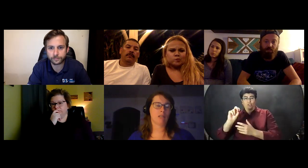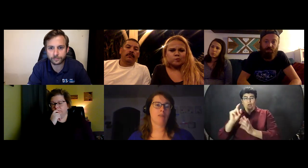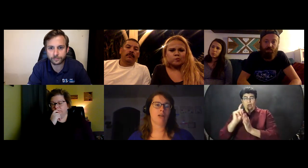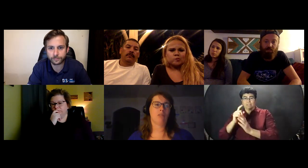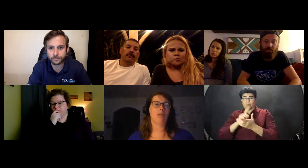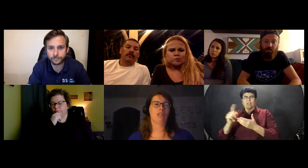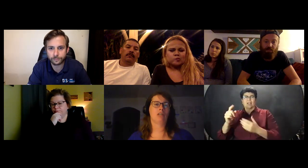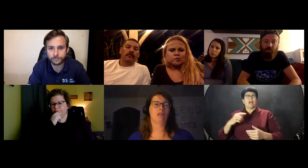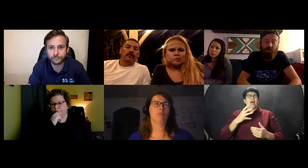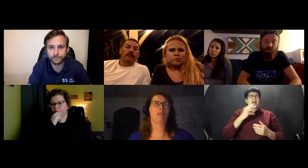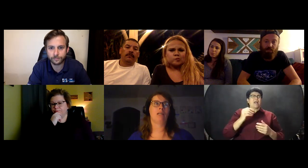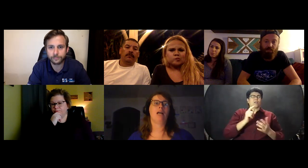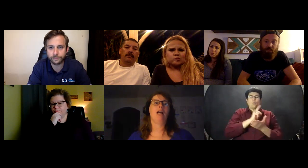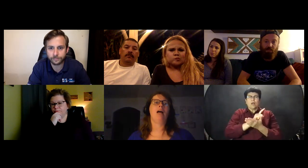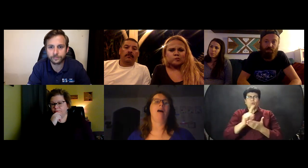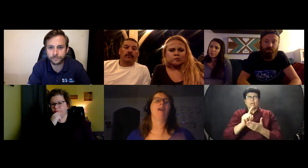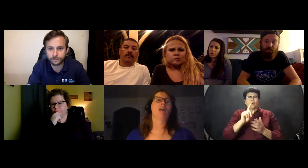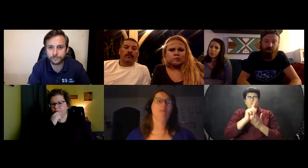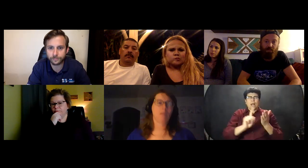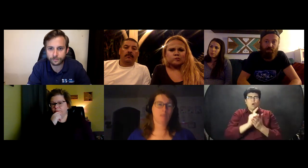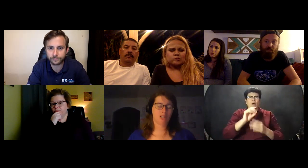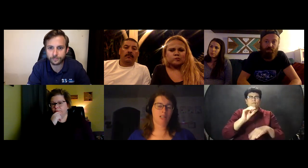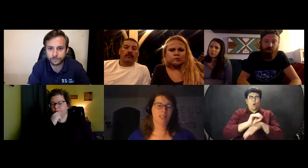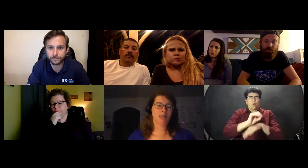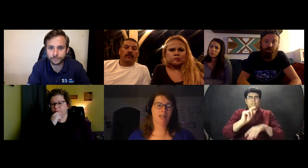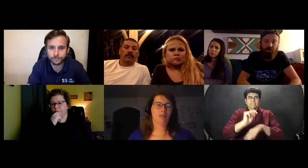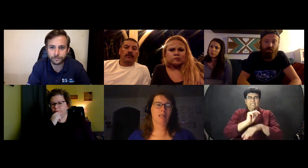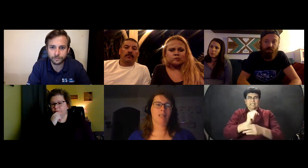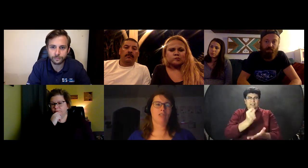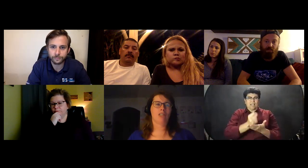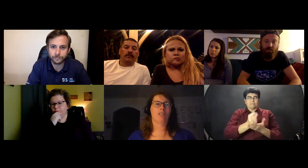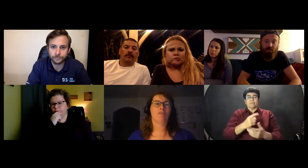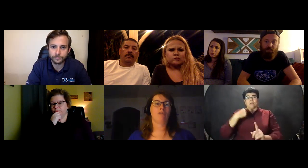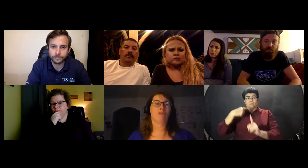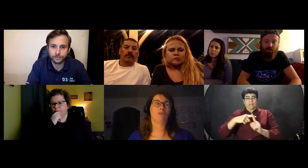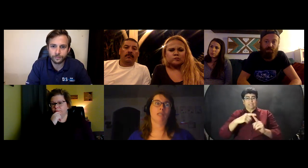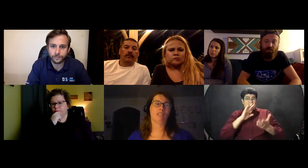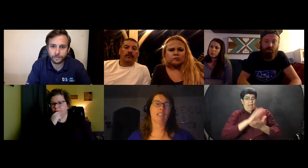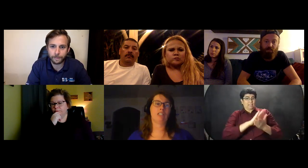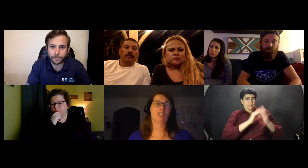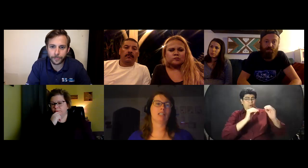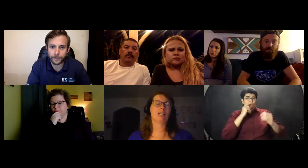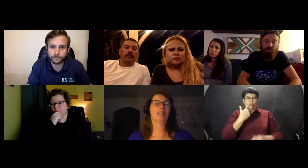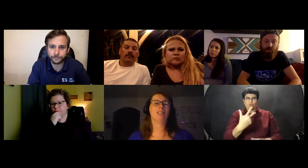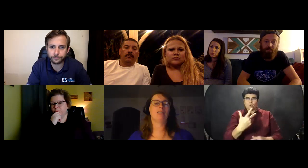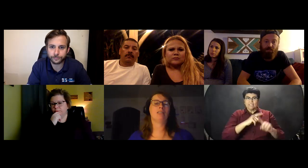occupational therapy on top of specialized academic instruction for